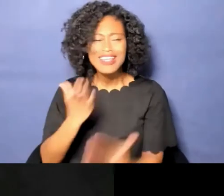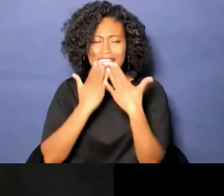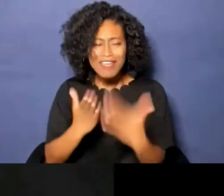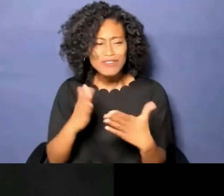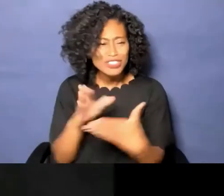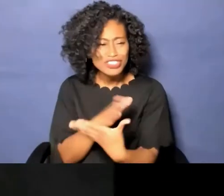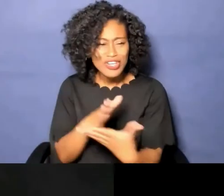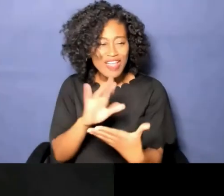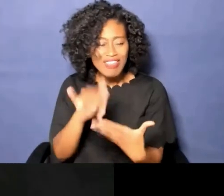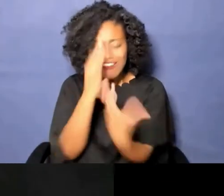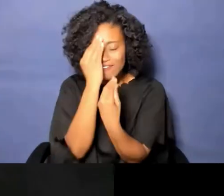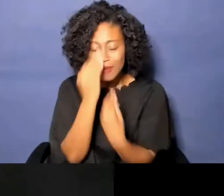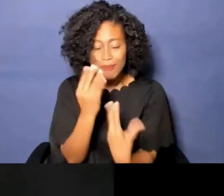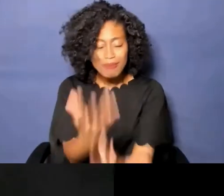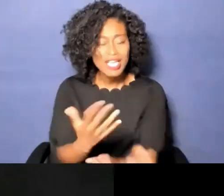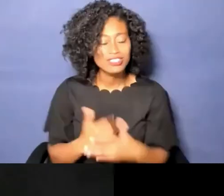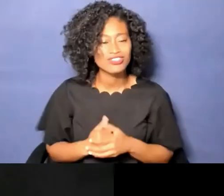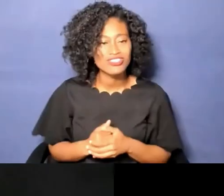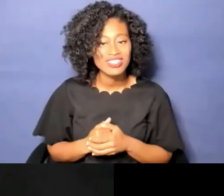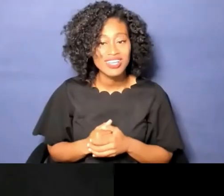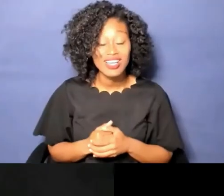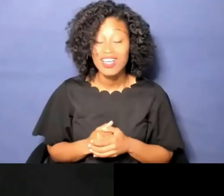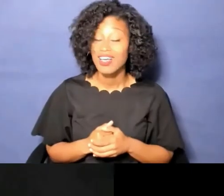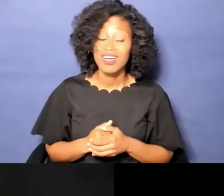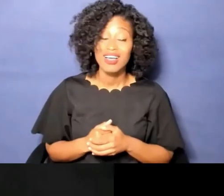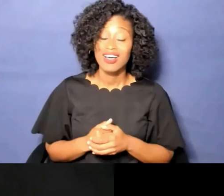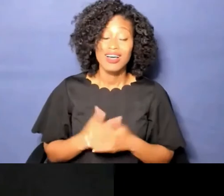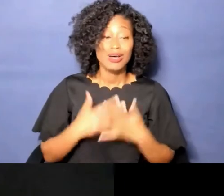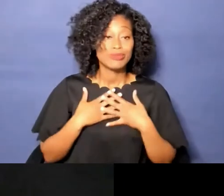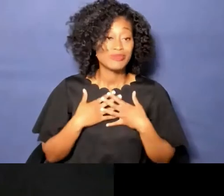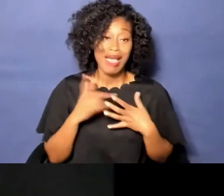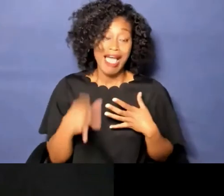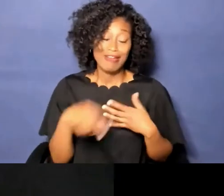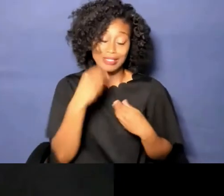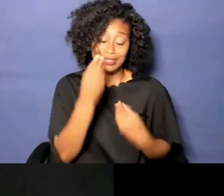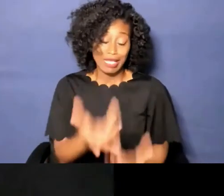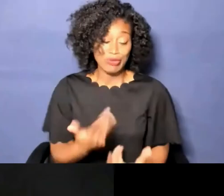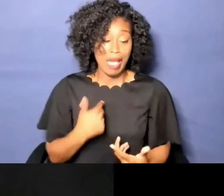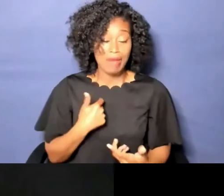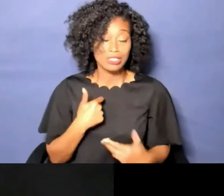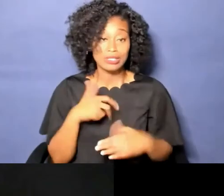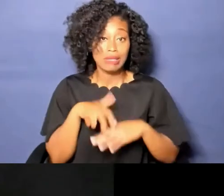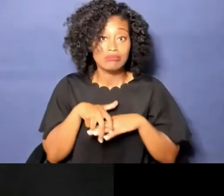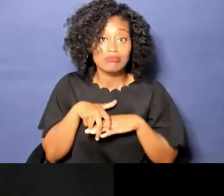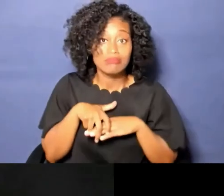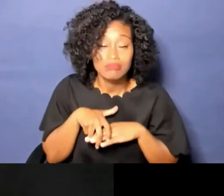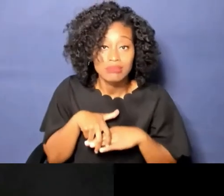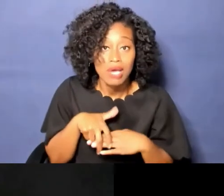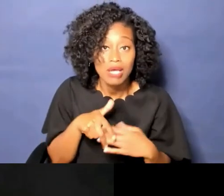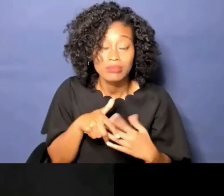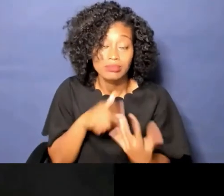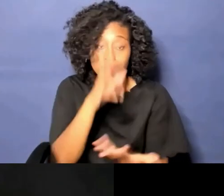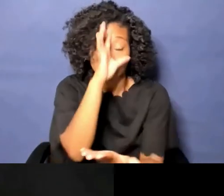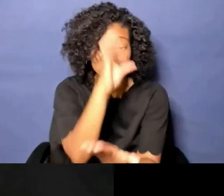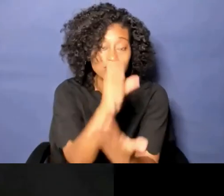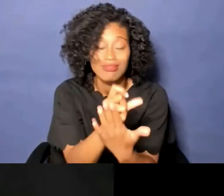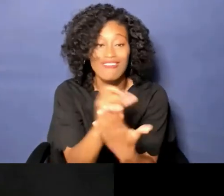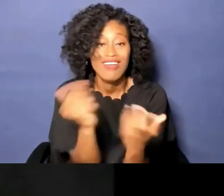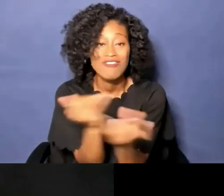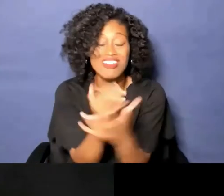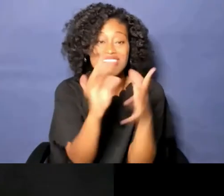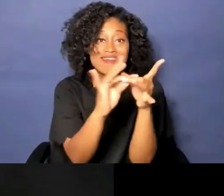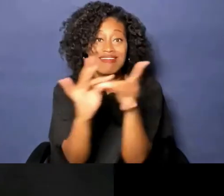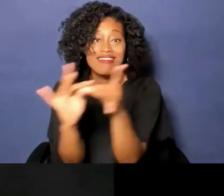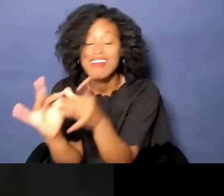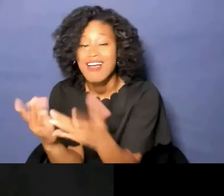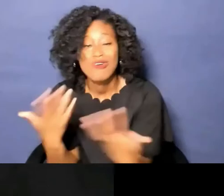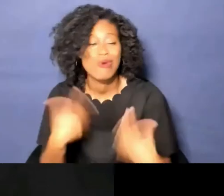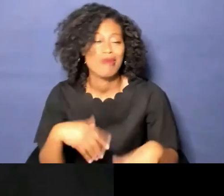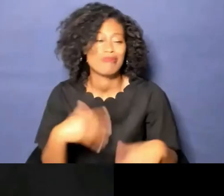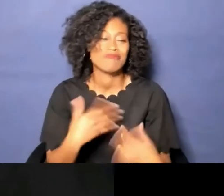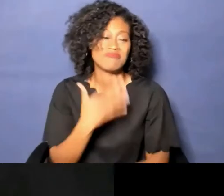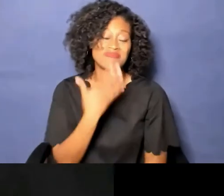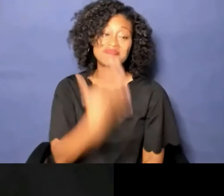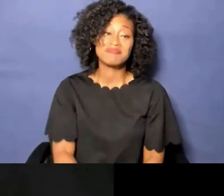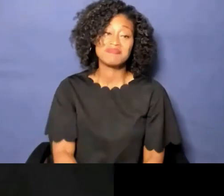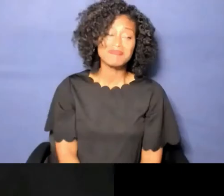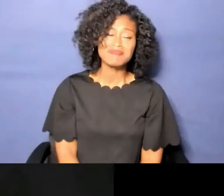So of the questions that have come through,